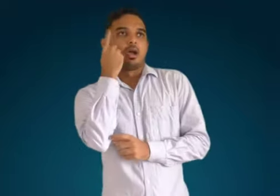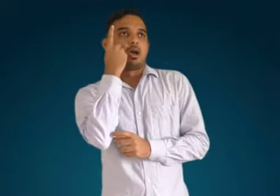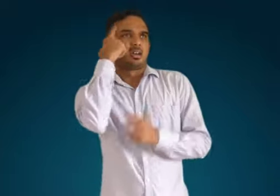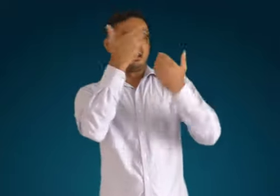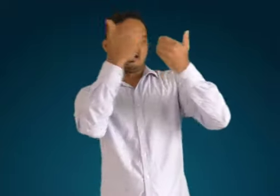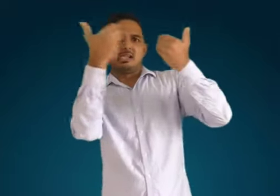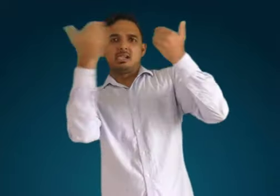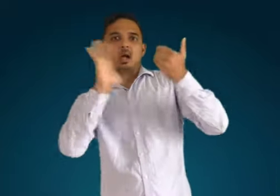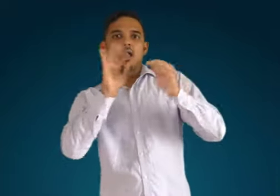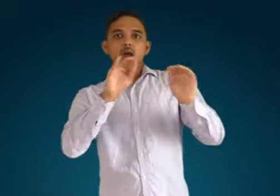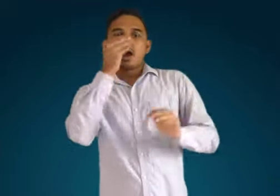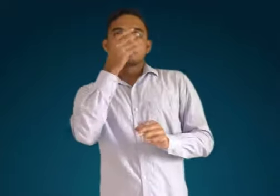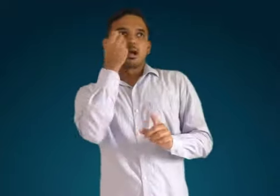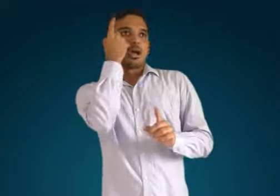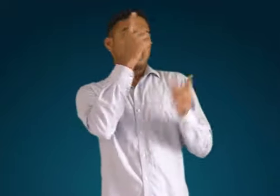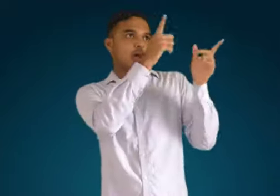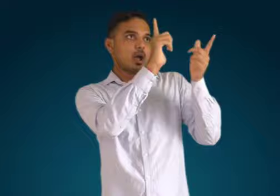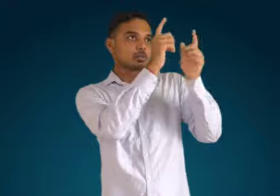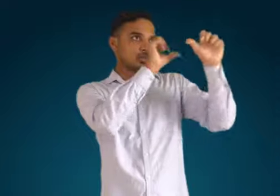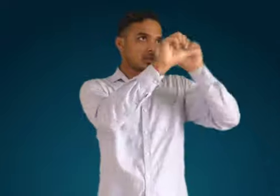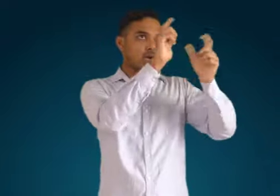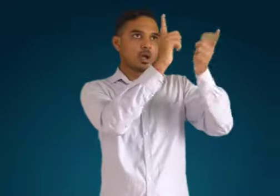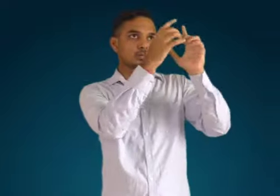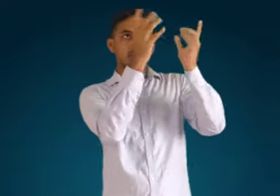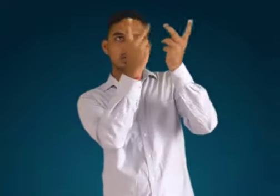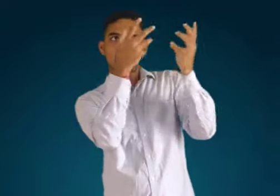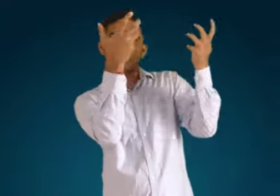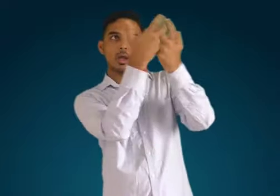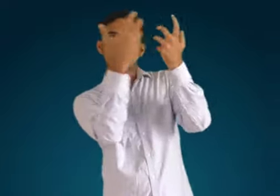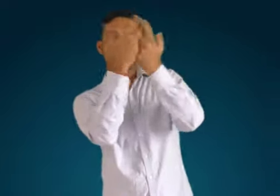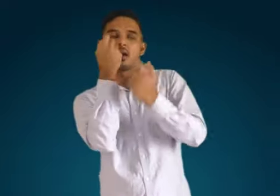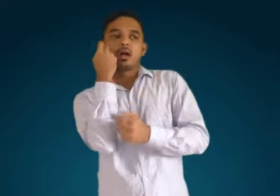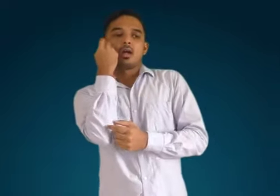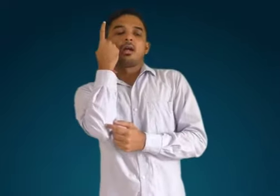these were the various strategies we use in the transdisciplinary learning